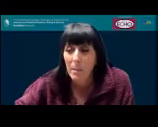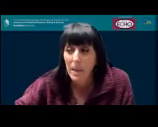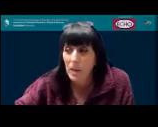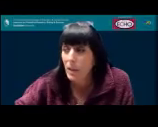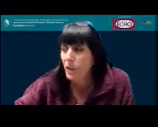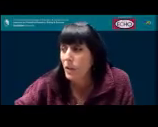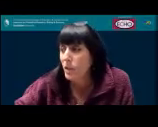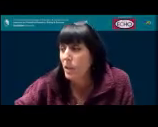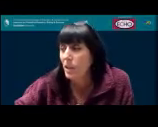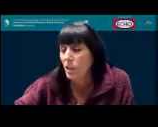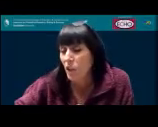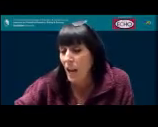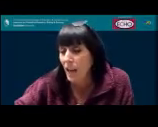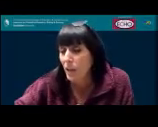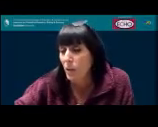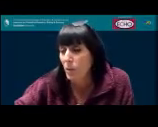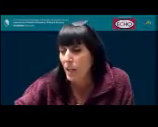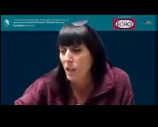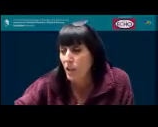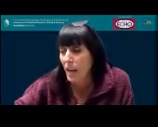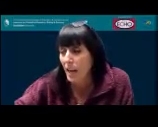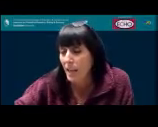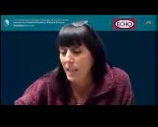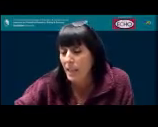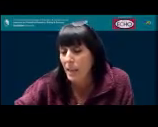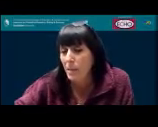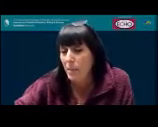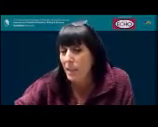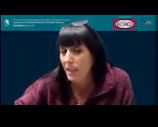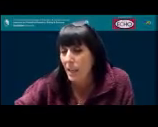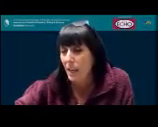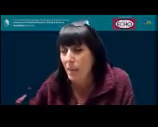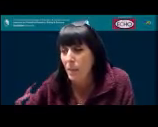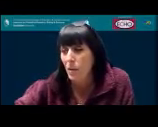Either use chat or raise your hand. Please keep those